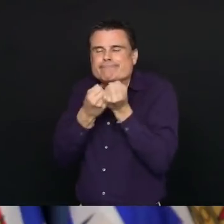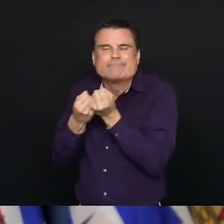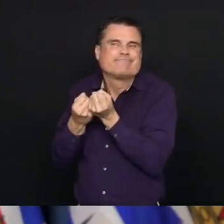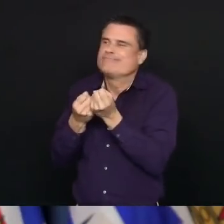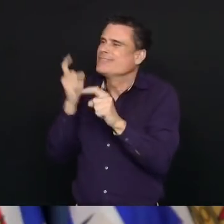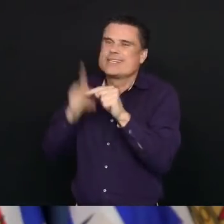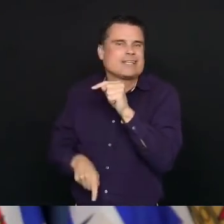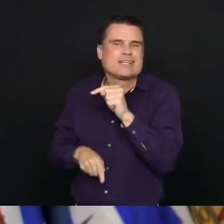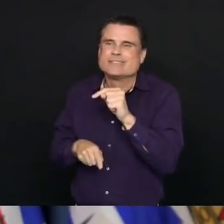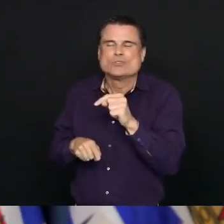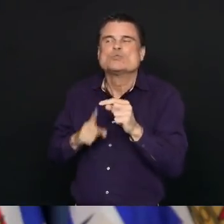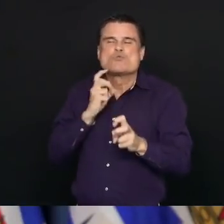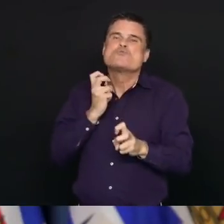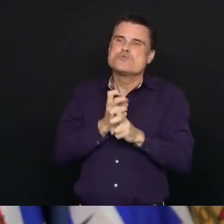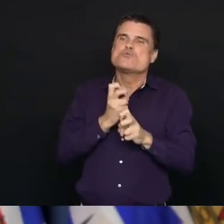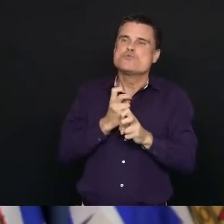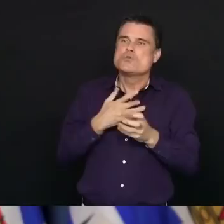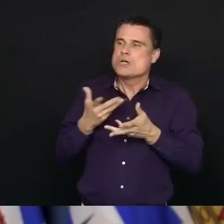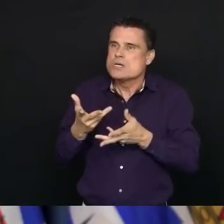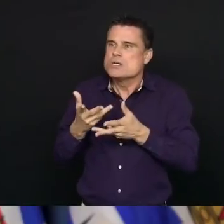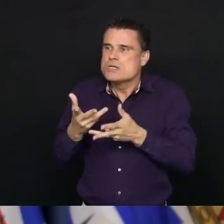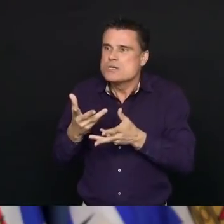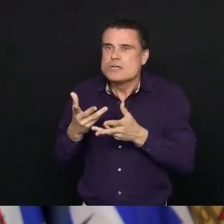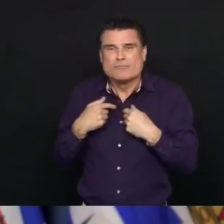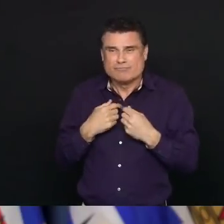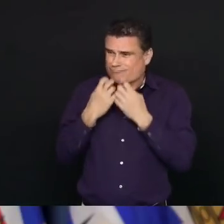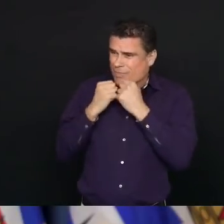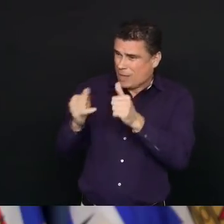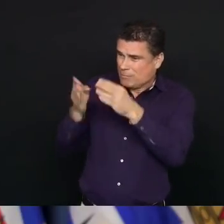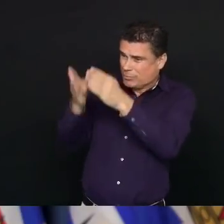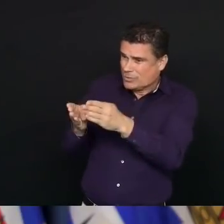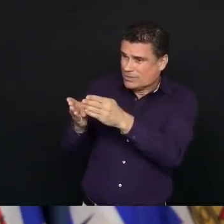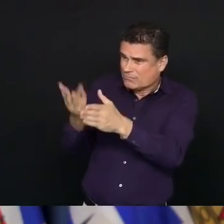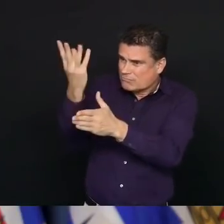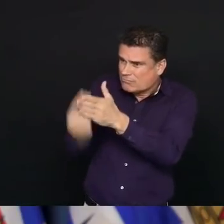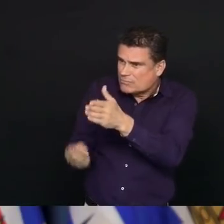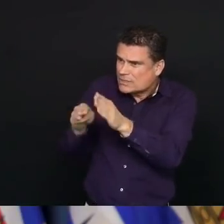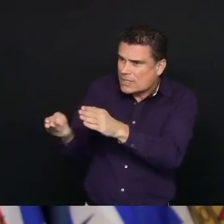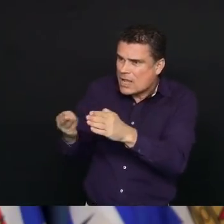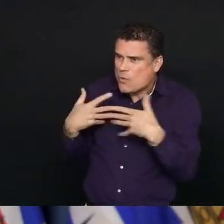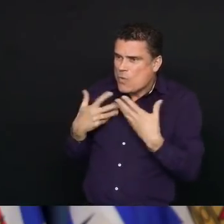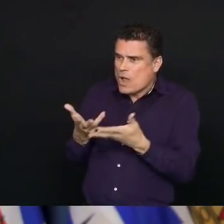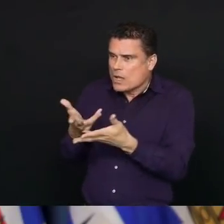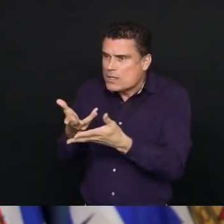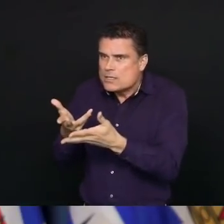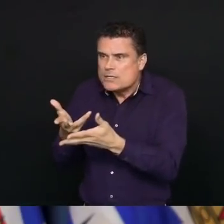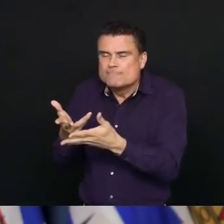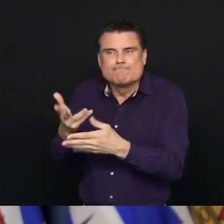for all those who have lost loved ones. So we want to express and I wanted to express my deep sympathy and